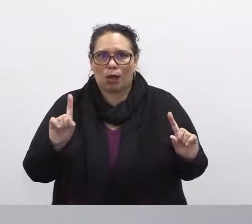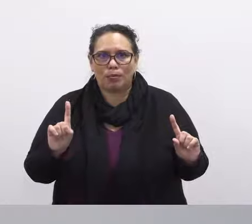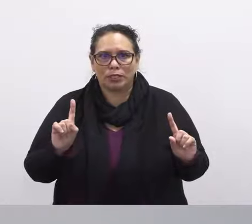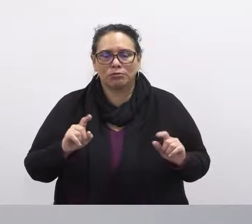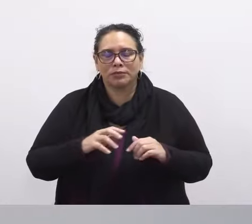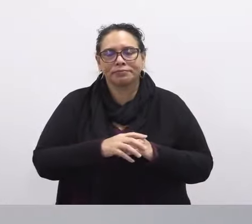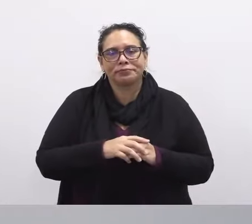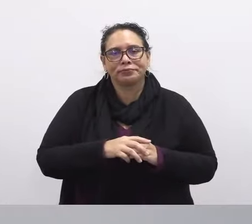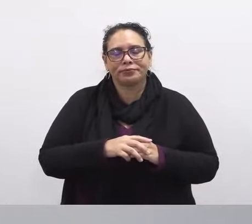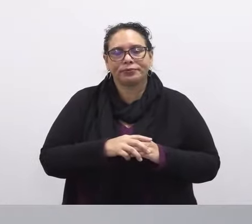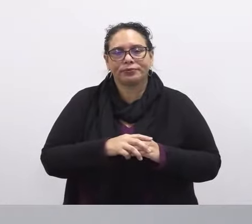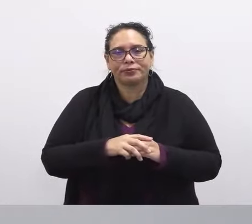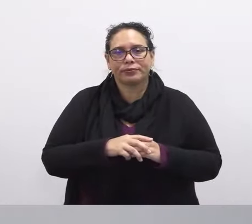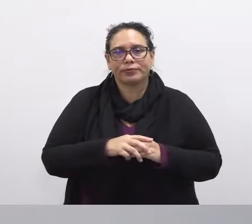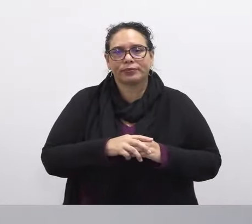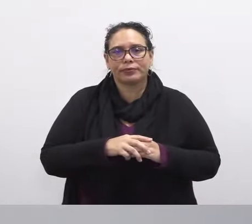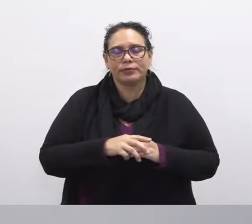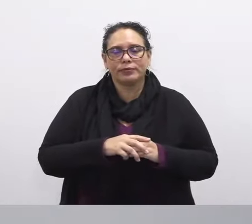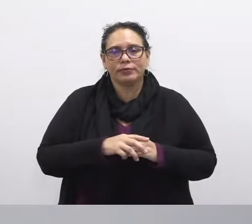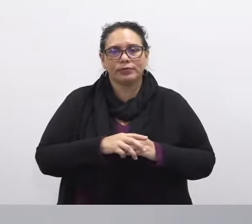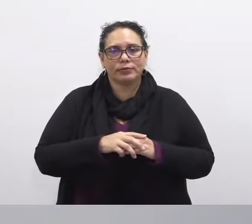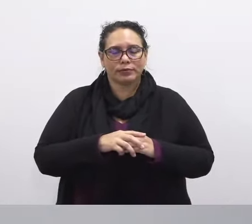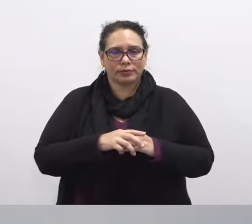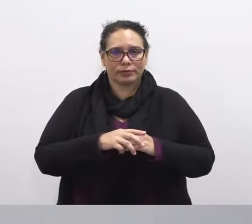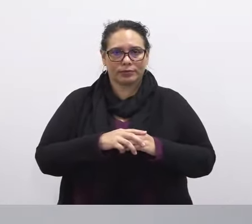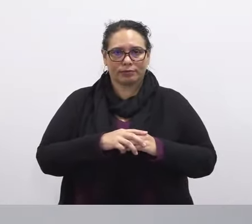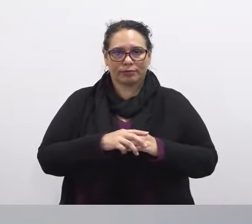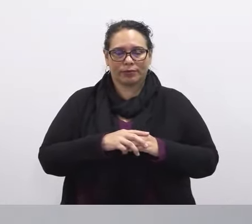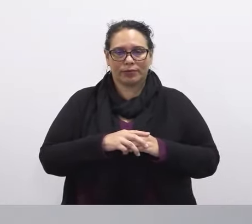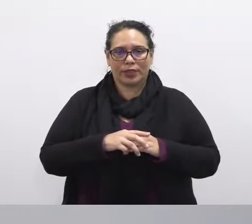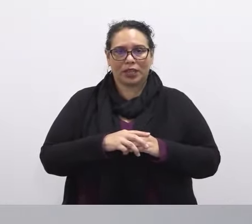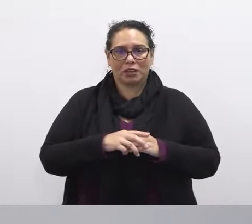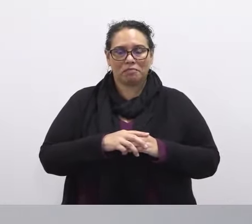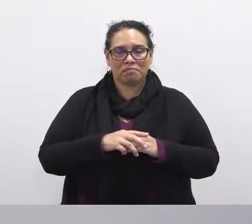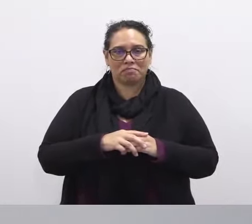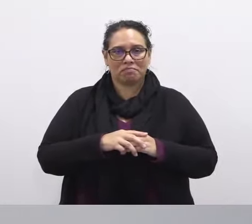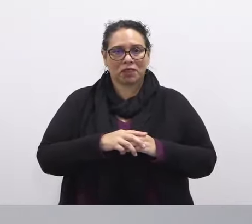And I think that we all ought look at each other